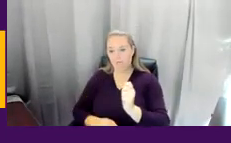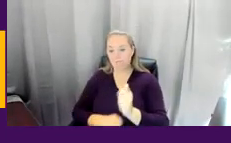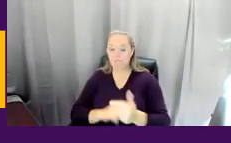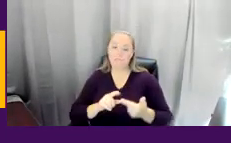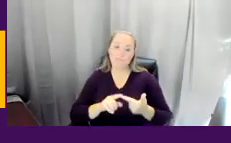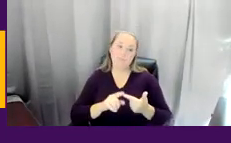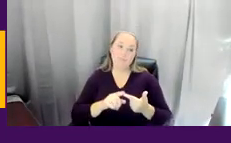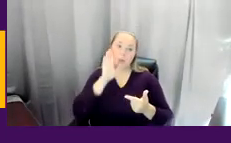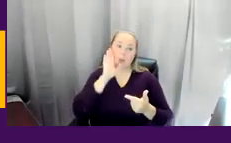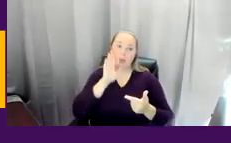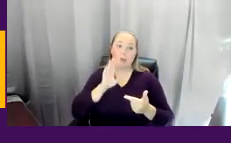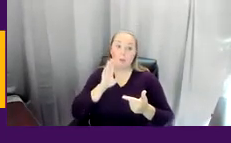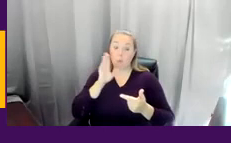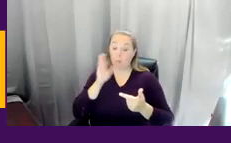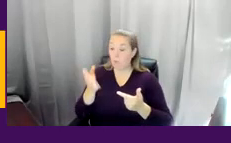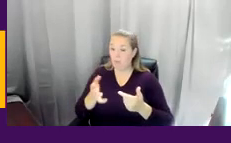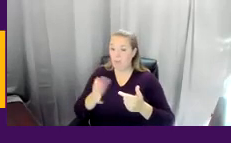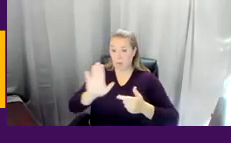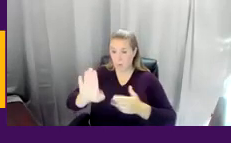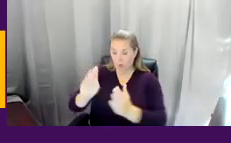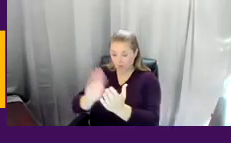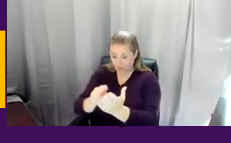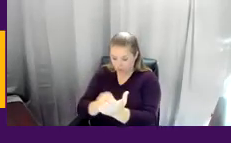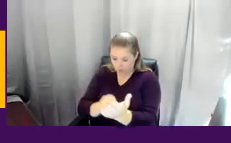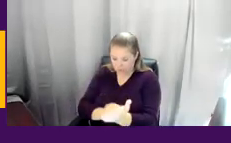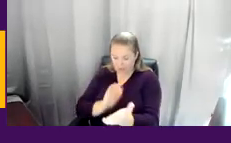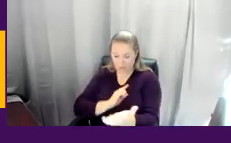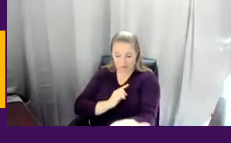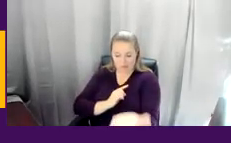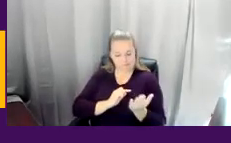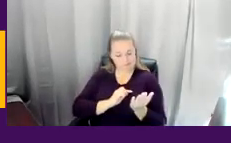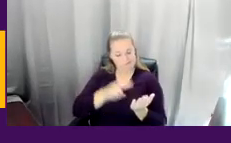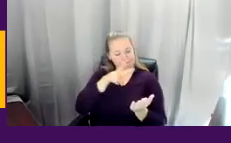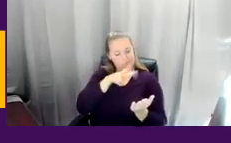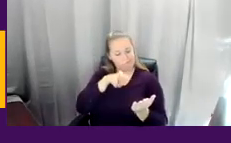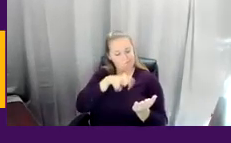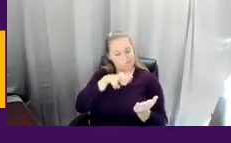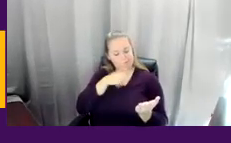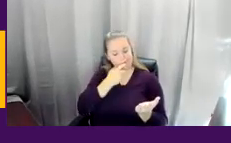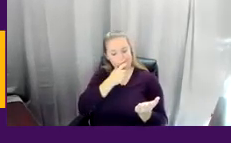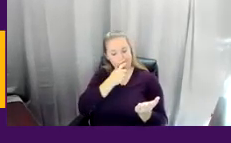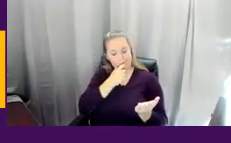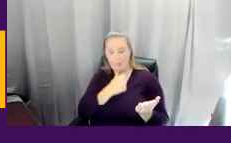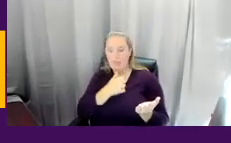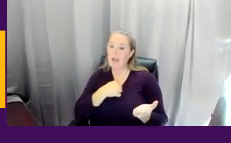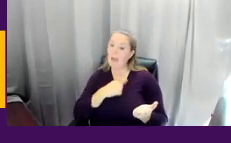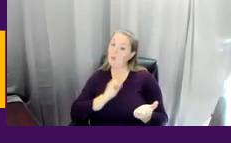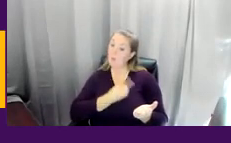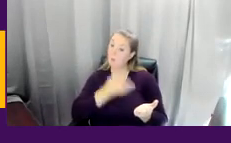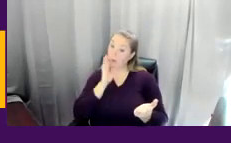ASSESSMENT PARTNERSHIP WITH THE IDENTIFIED COMMUNITY, TO CONDUCT SOME SORT OF